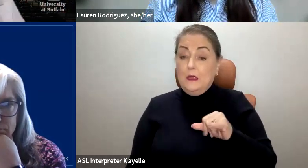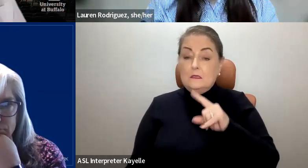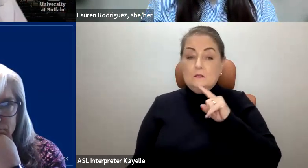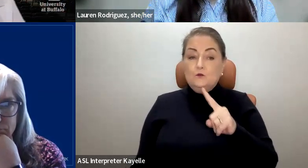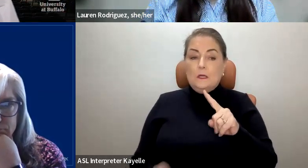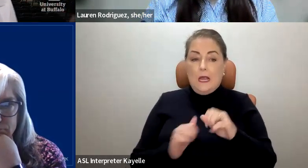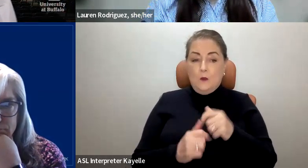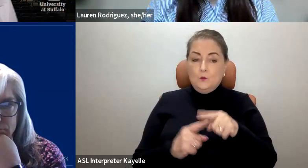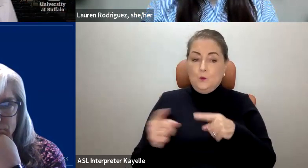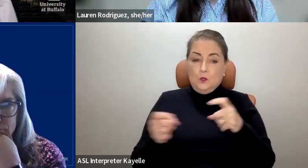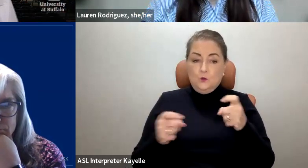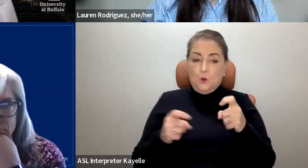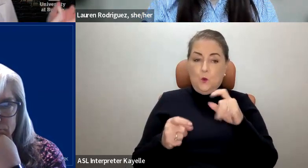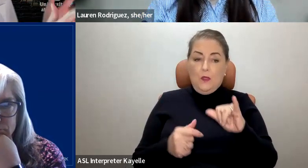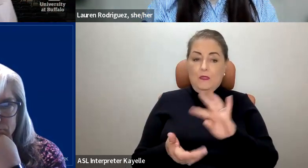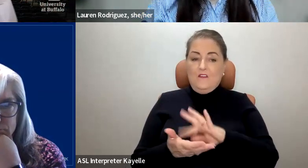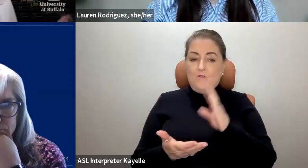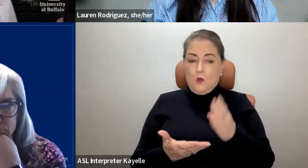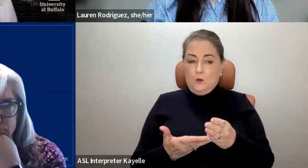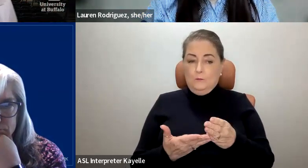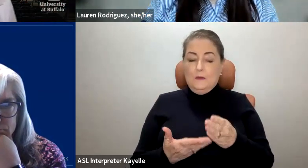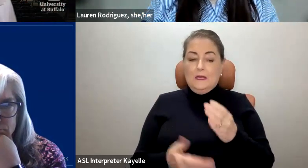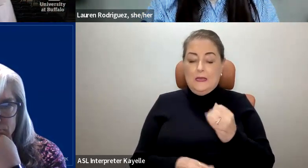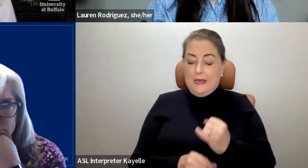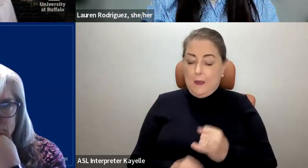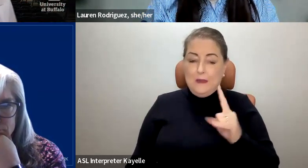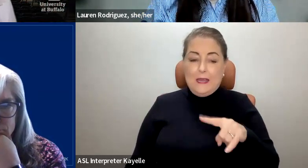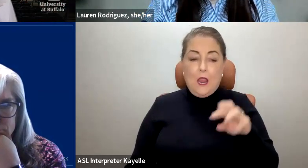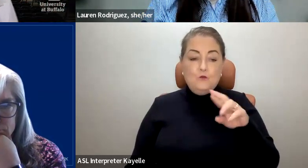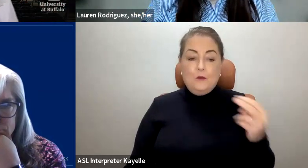to control the volume. Campuses cannot review 1000s and 1000s of